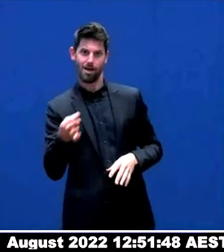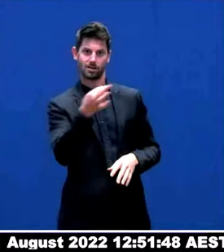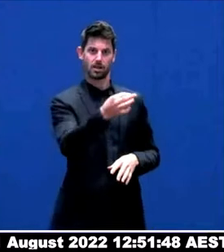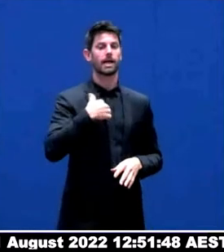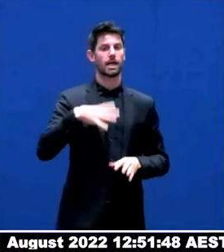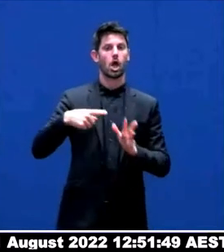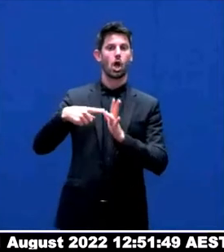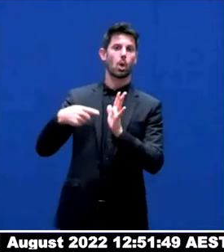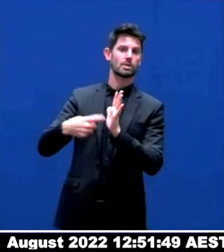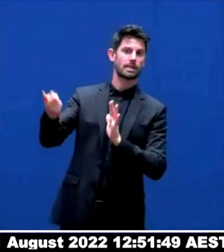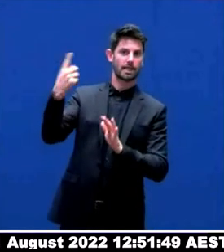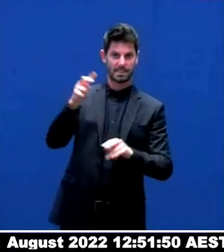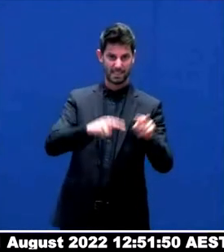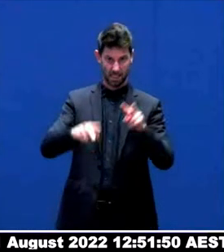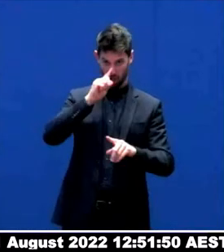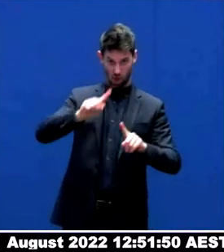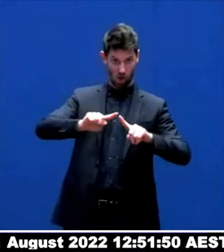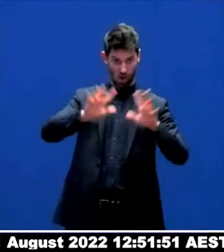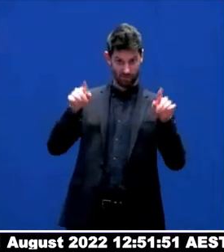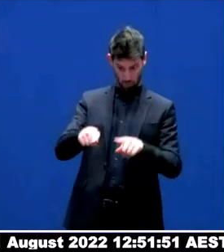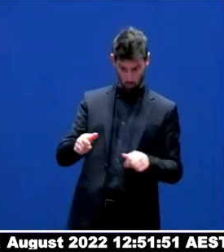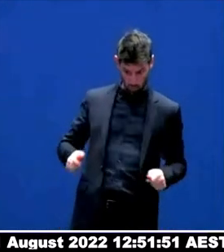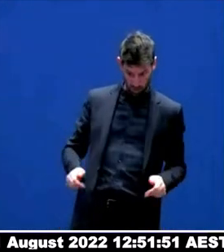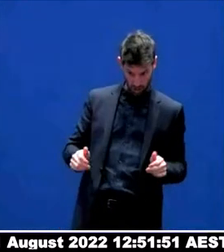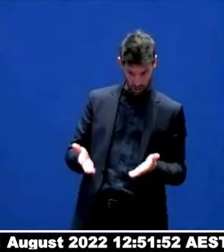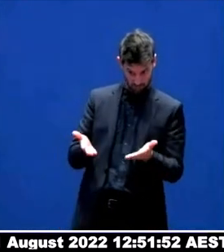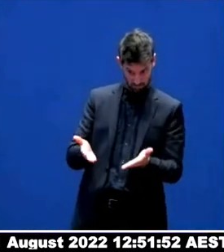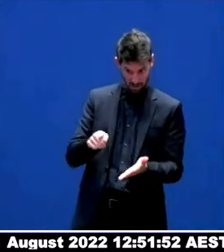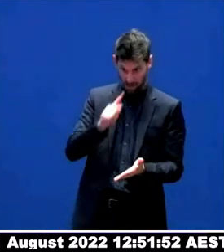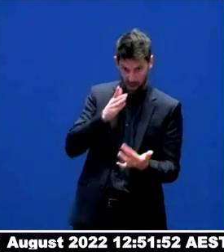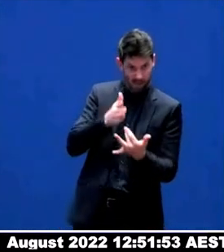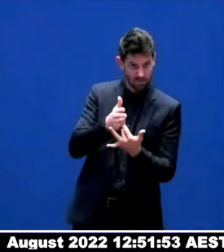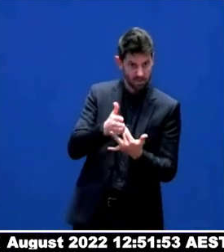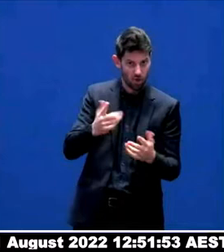Is there really a need for people to have - I mean, I think this does bug people, that